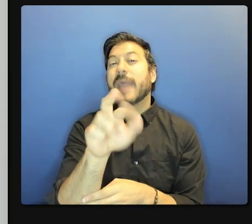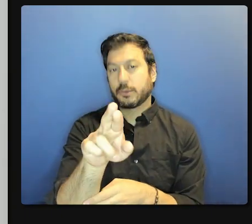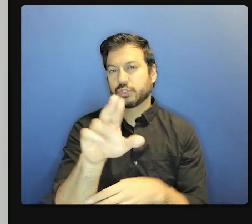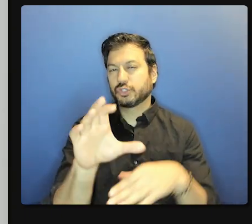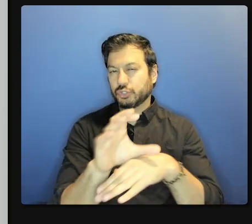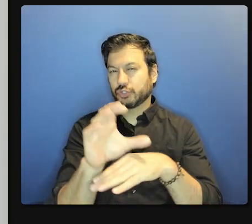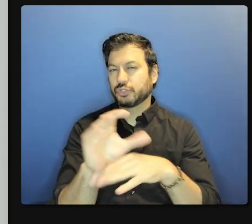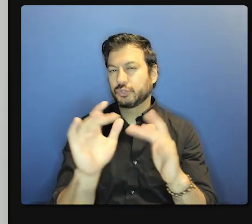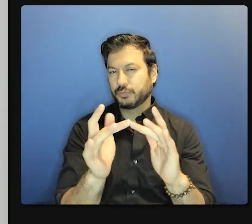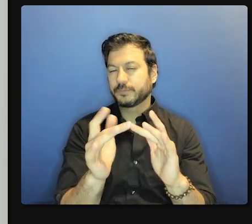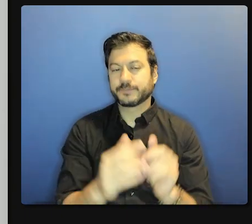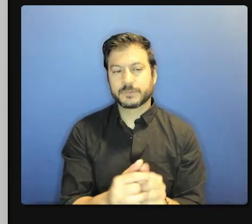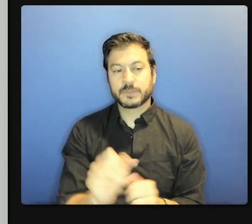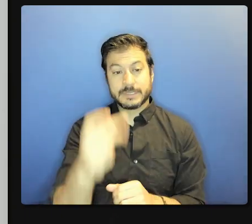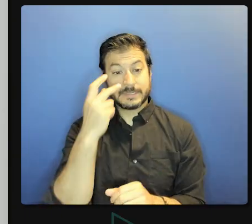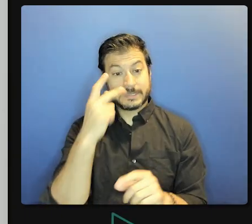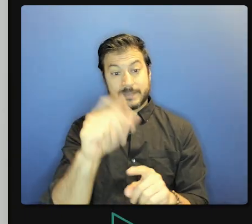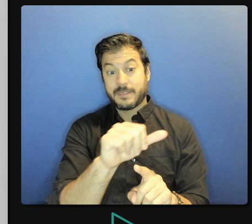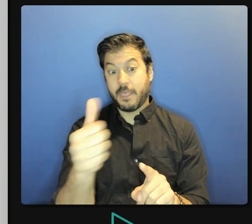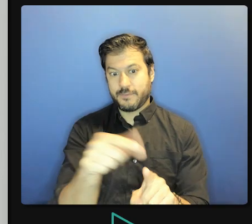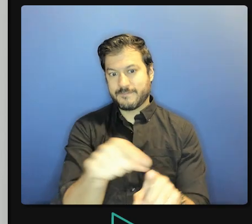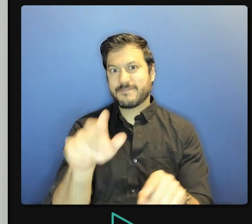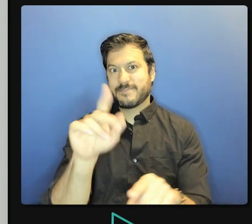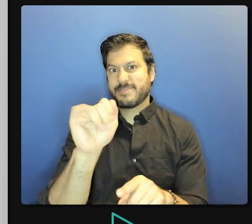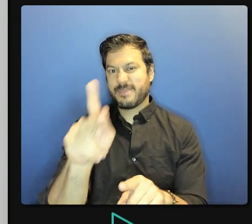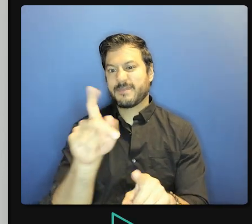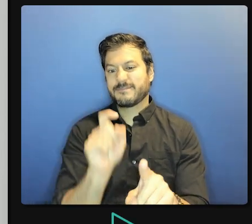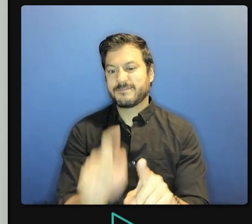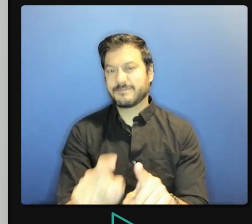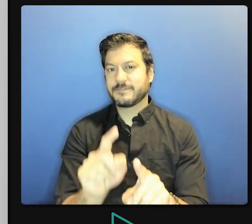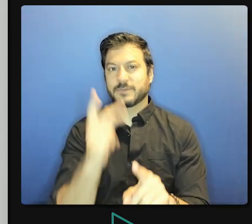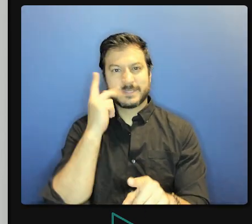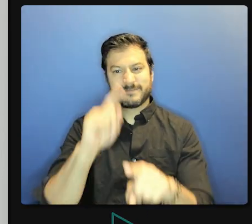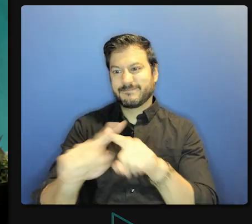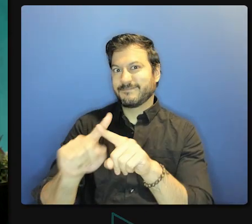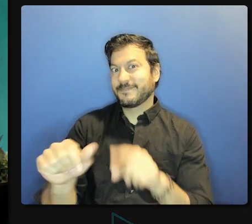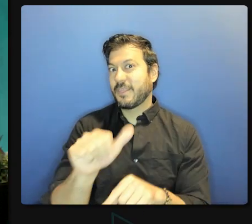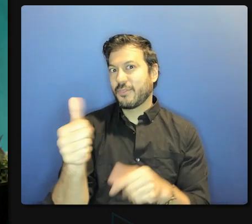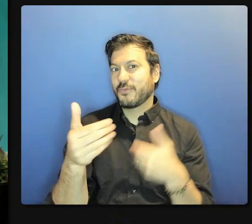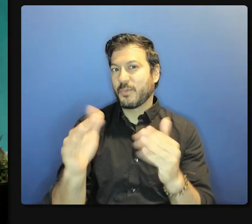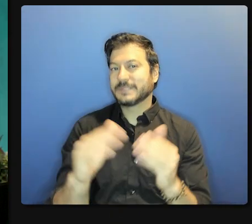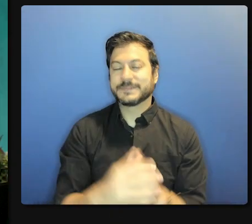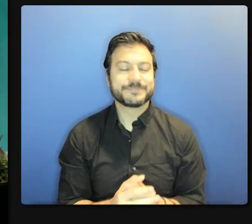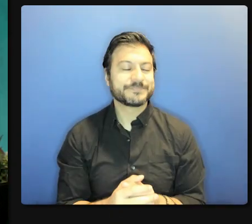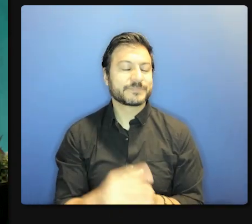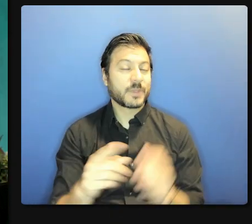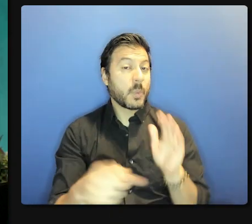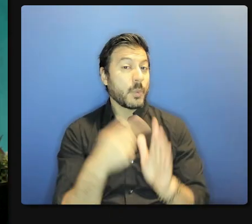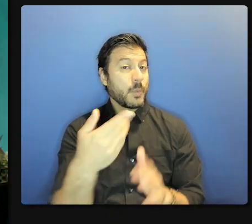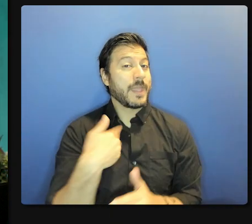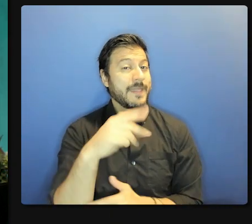You can watch the other talks by going to the link on the screen. Once you have your dev kit set up